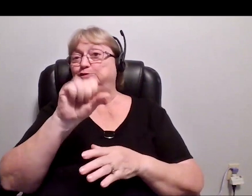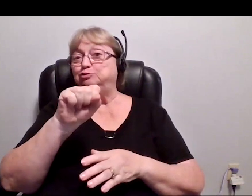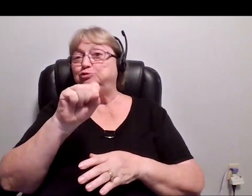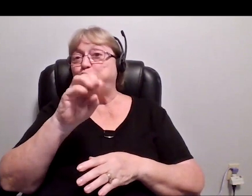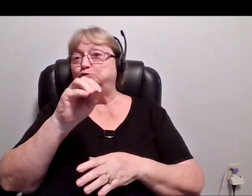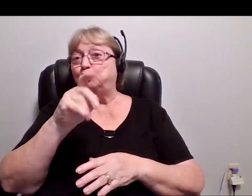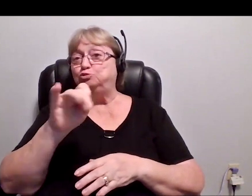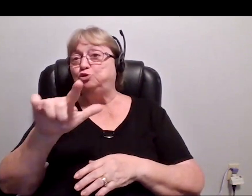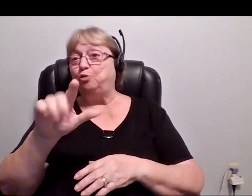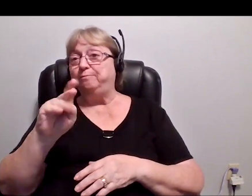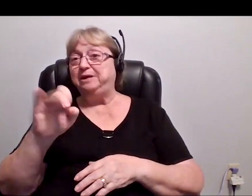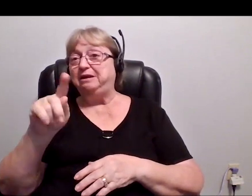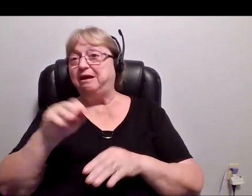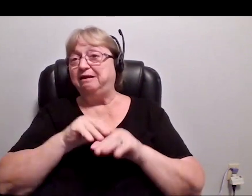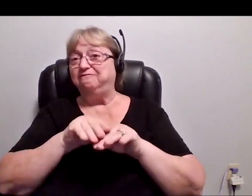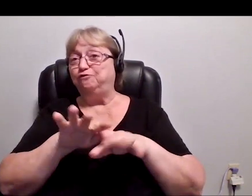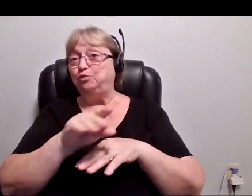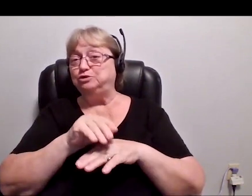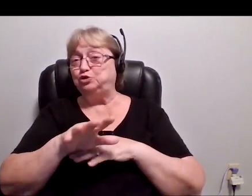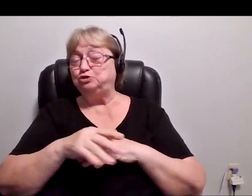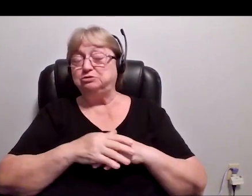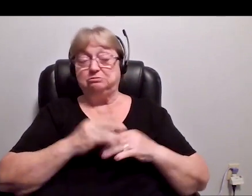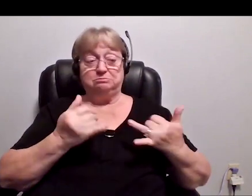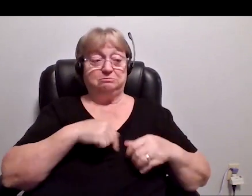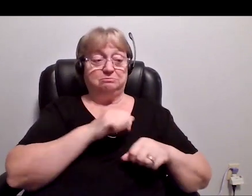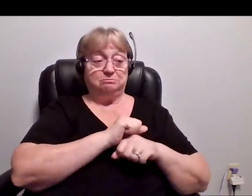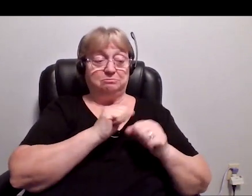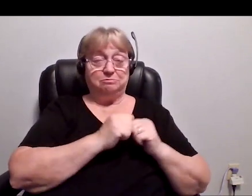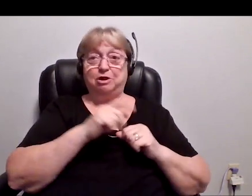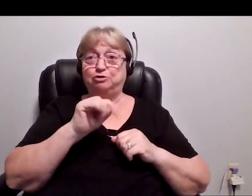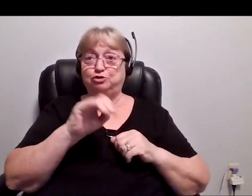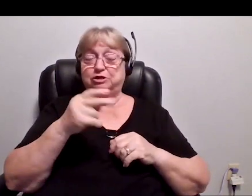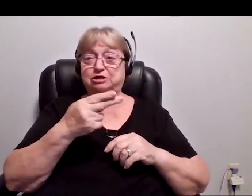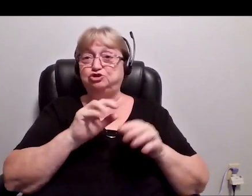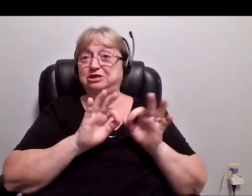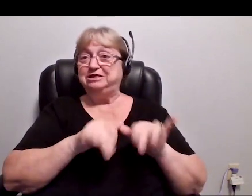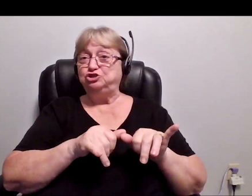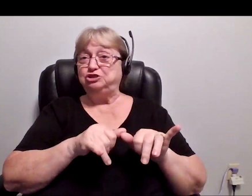Right now, we're working with a Turkish engineer and translator who's involved in the blindness community